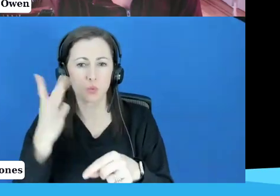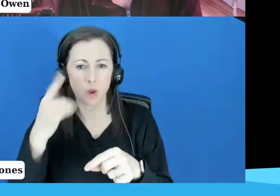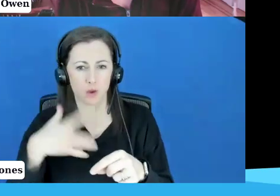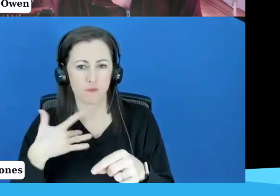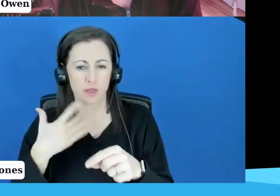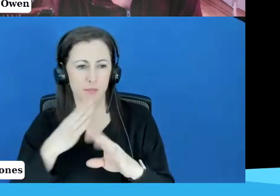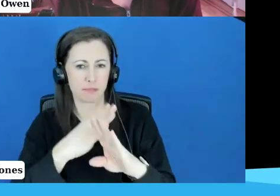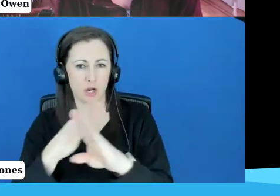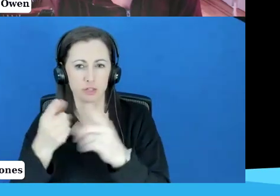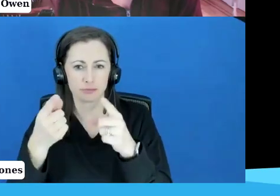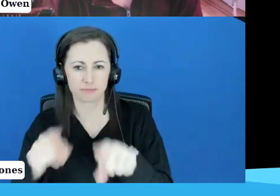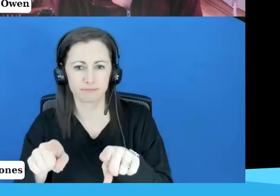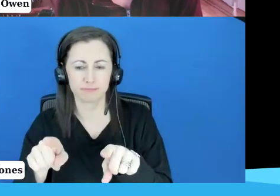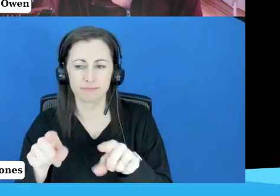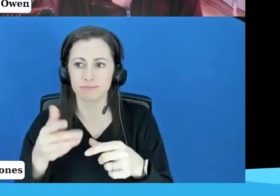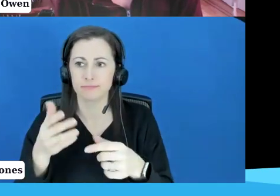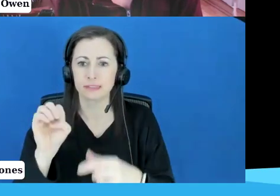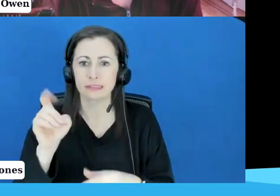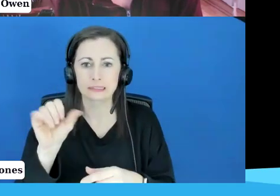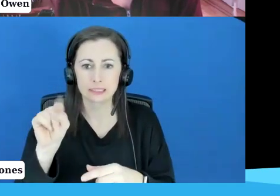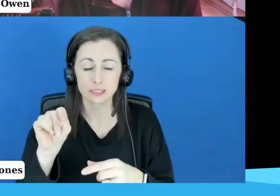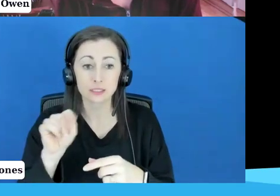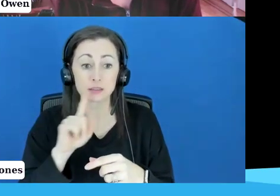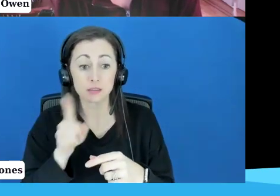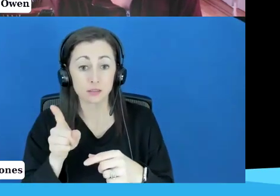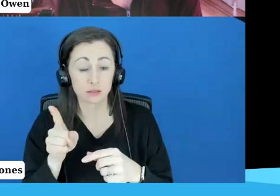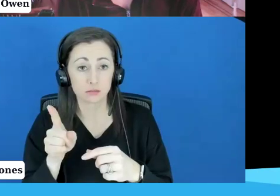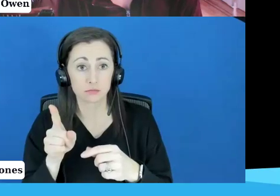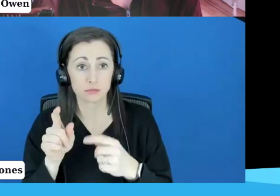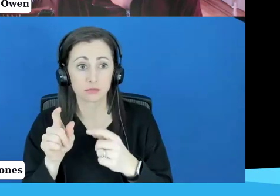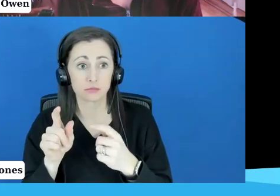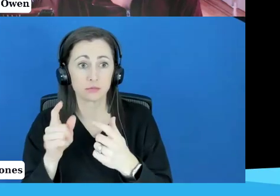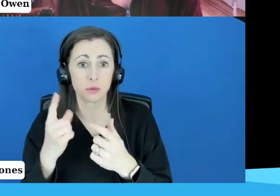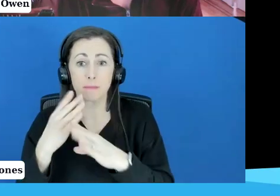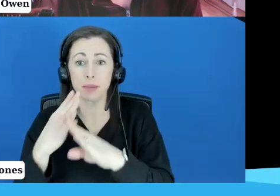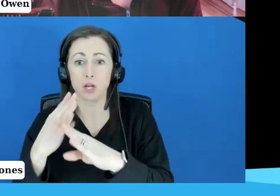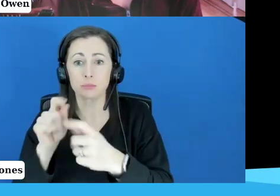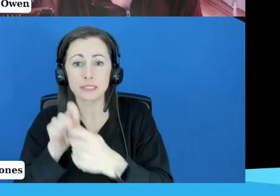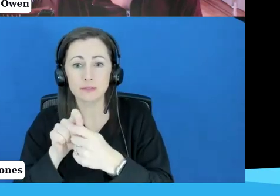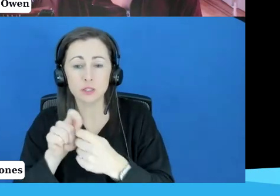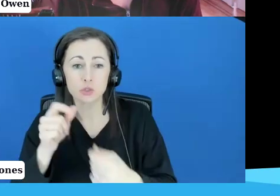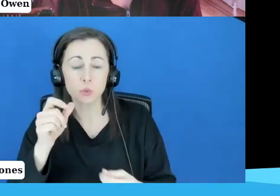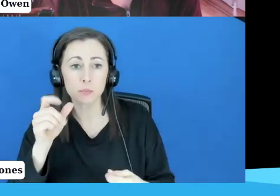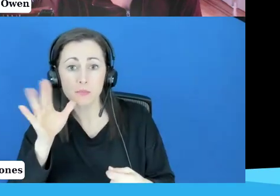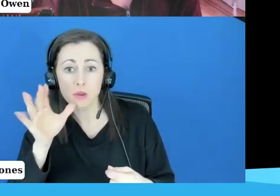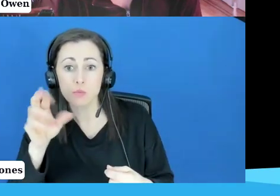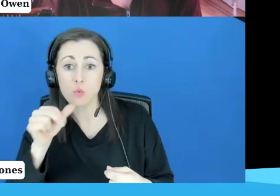Are there ways that these barriers are specific to moms or women? And perhaps not.